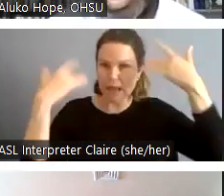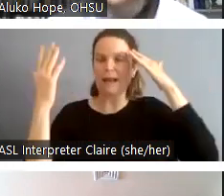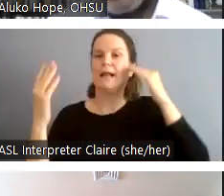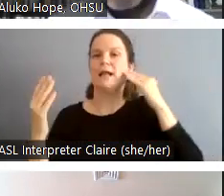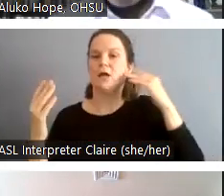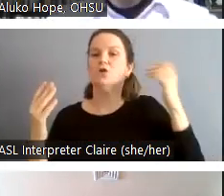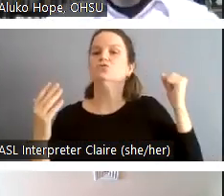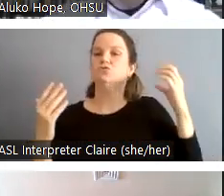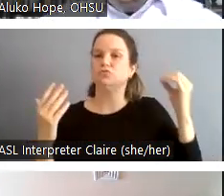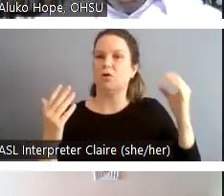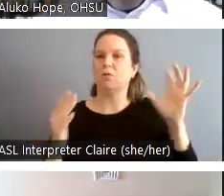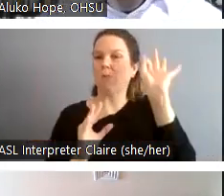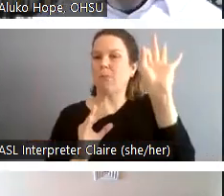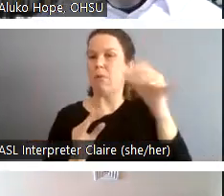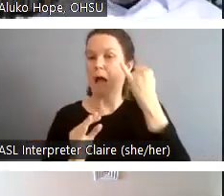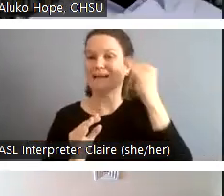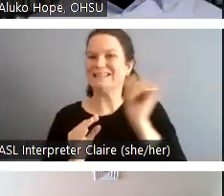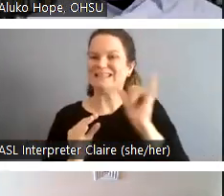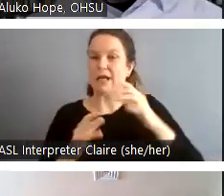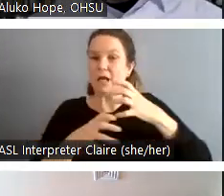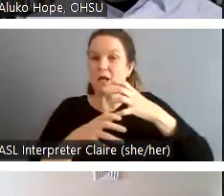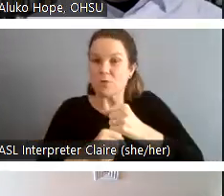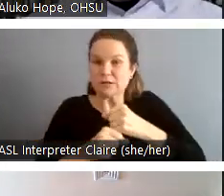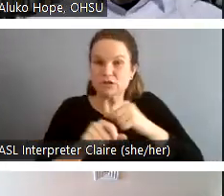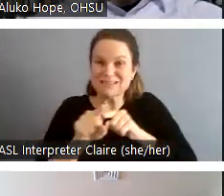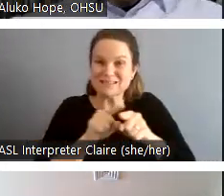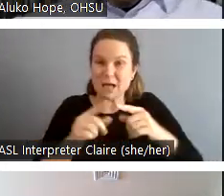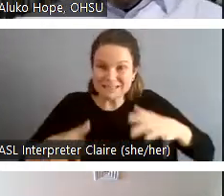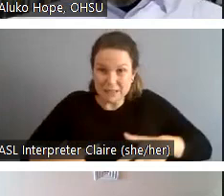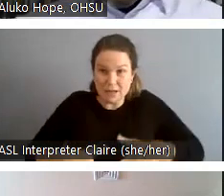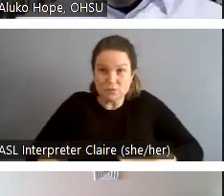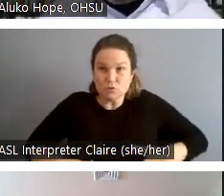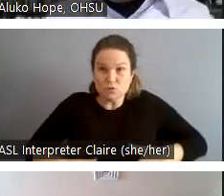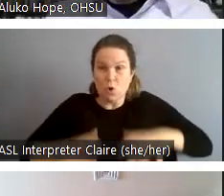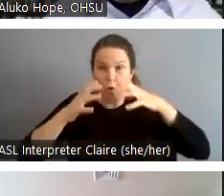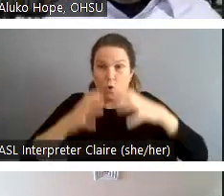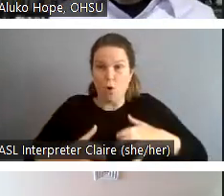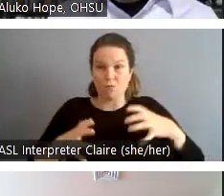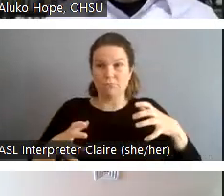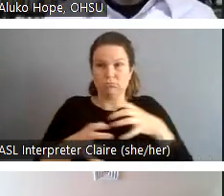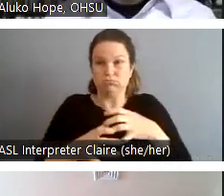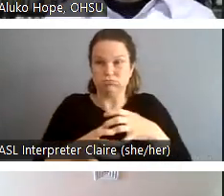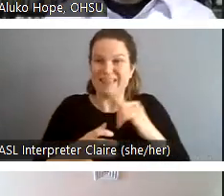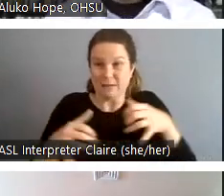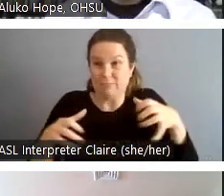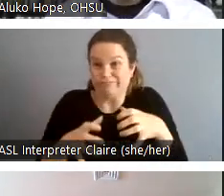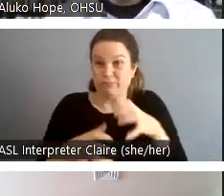socks and sometimes even compressing your abdomen, you know, the 19th-century sort of like corset might be very